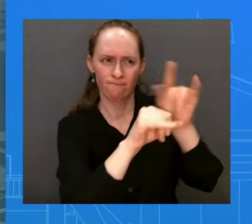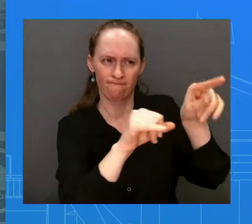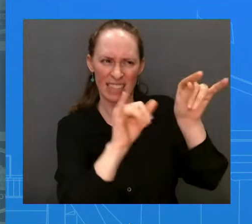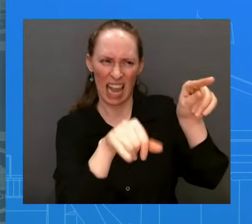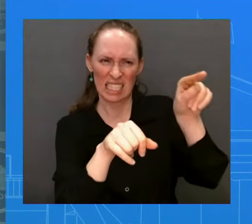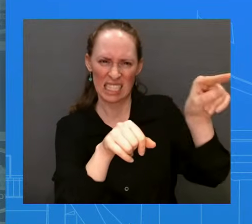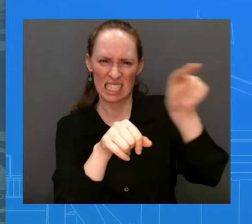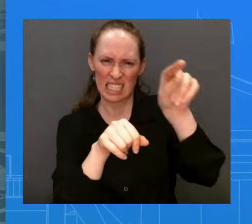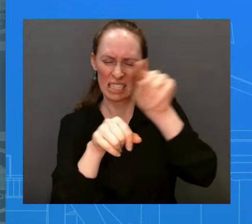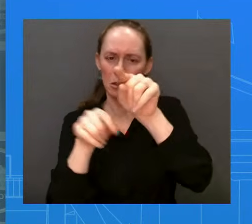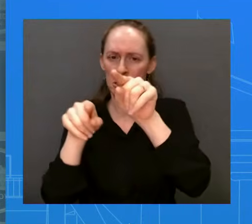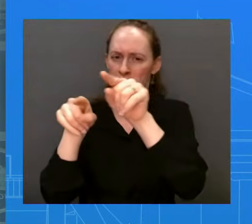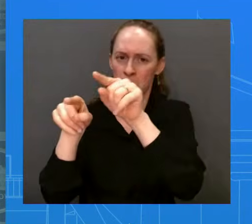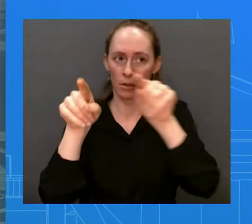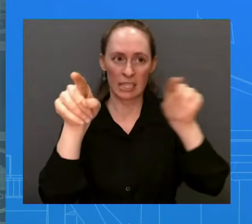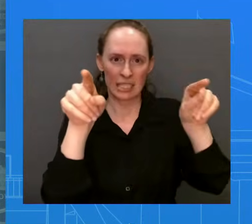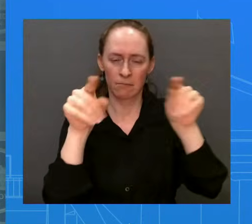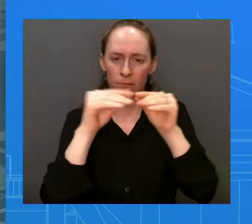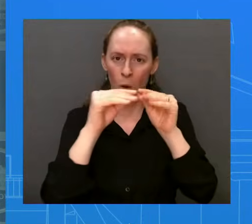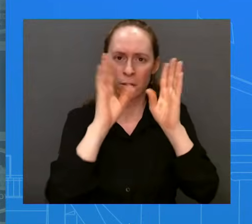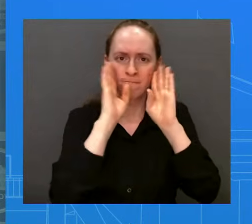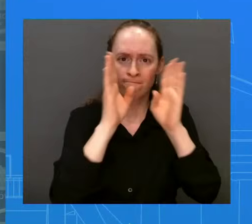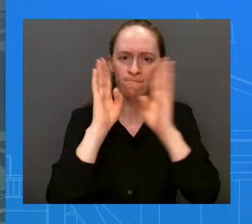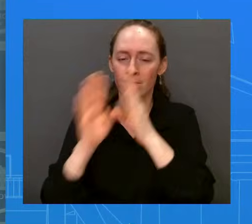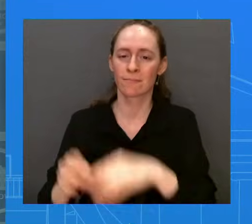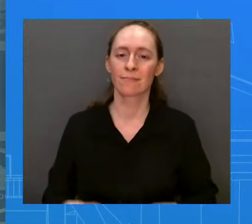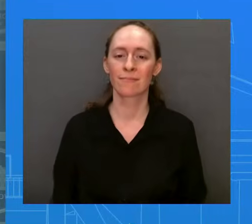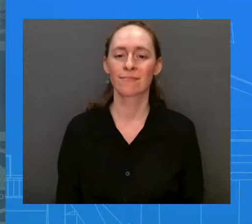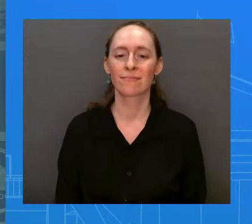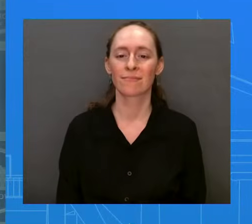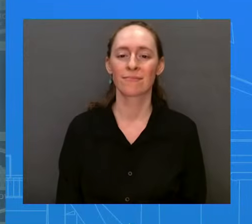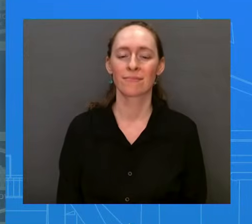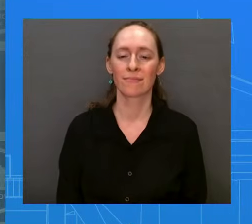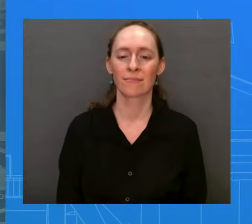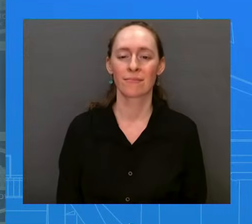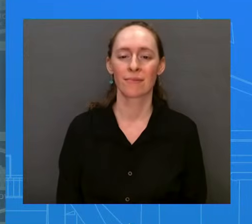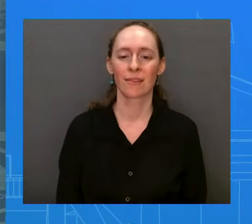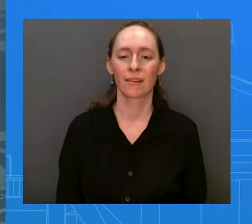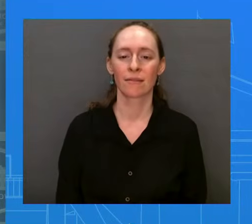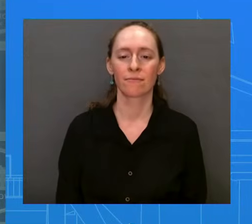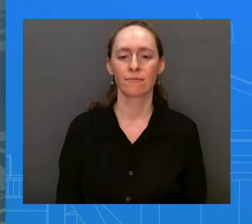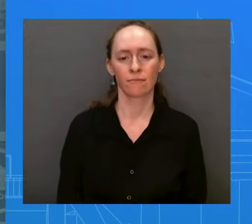a radar will know you can set -- you can set the parameters. And if you set the parameters in such a way that --